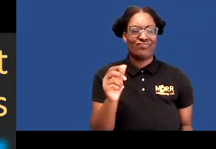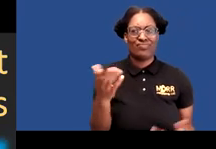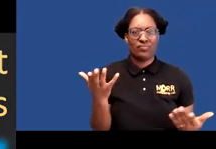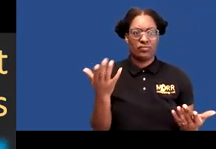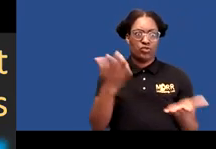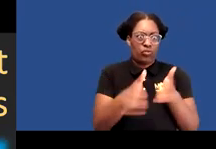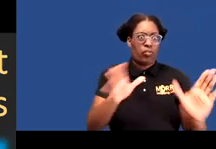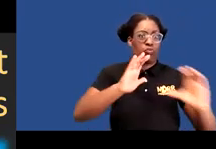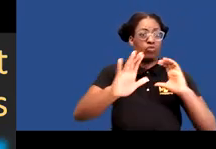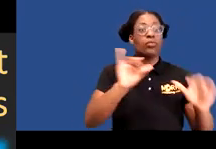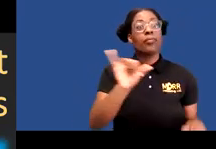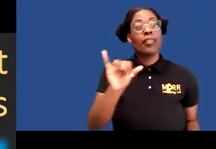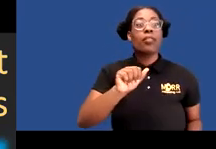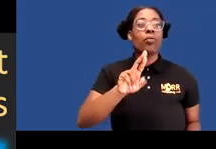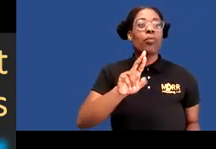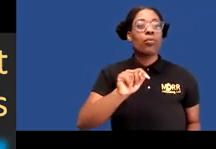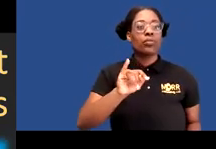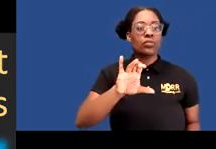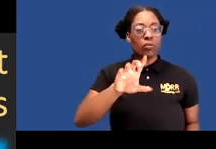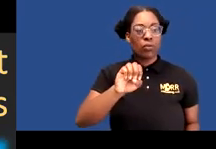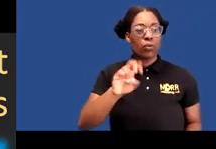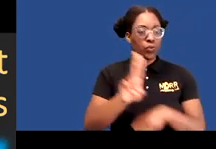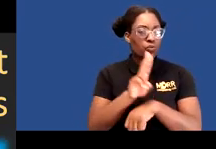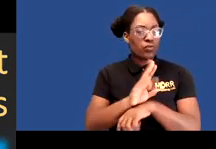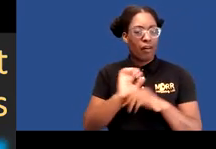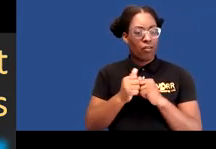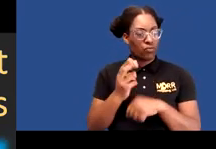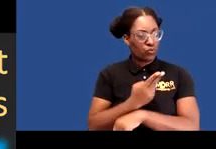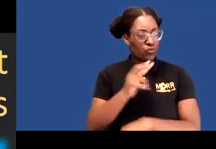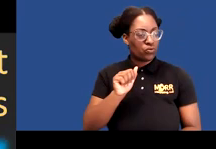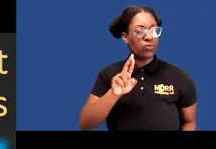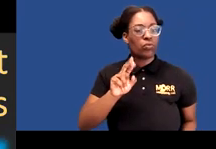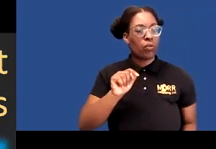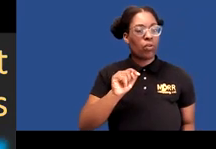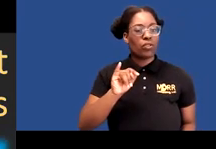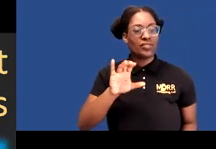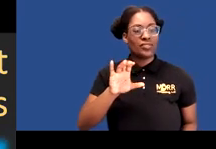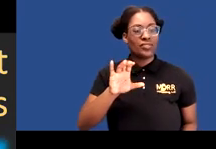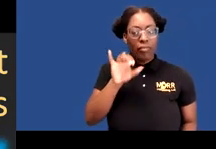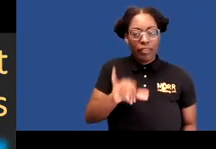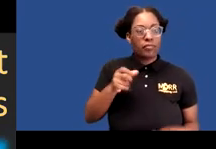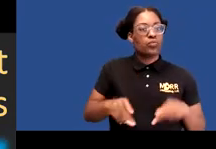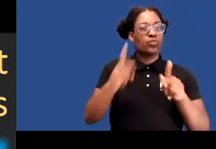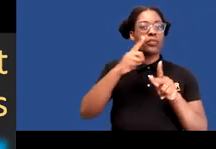such as article usage, and that's an opportunity to talk to a writer about language attitudes